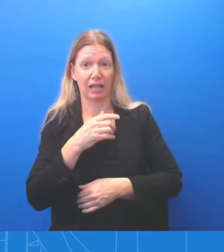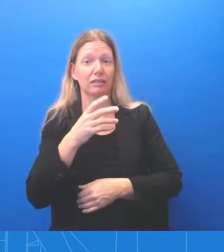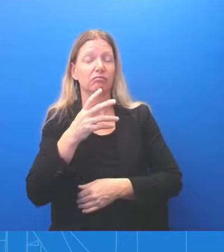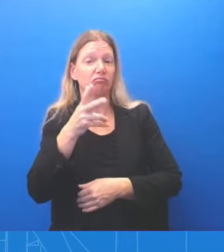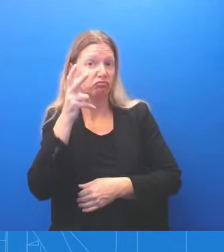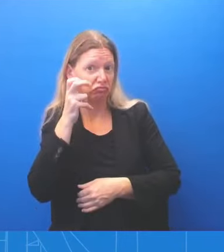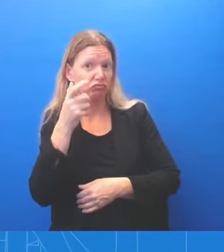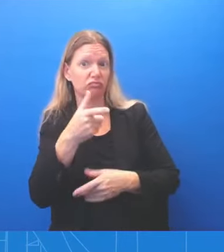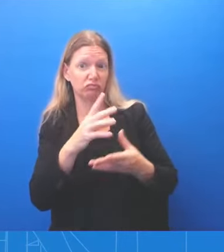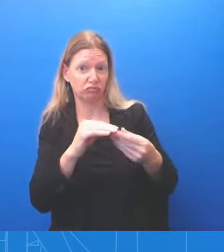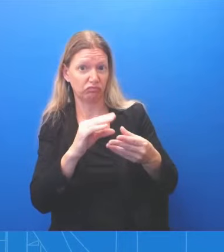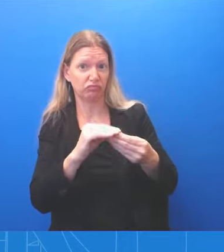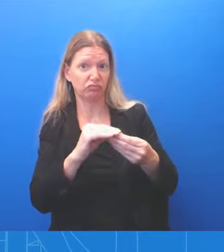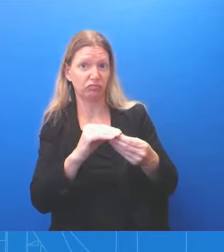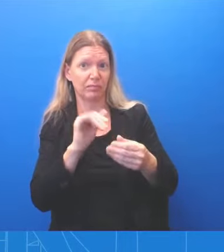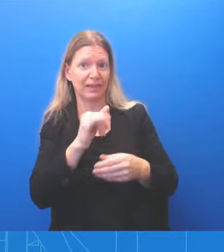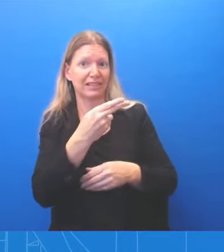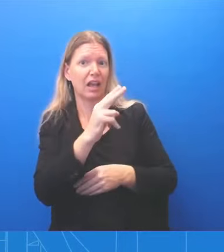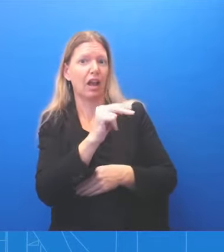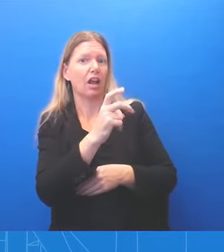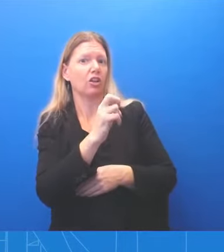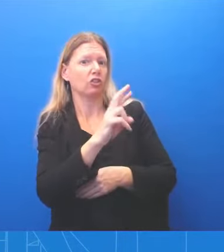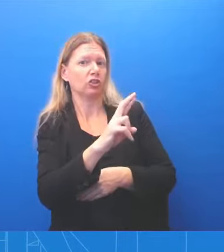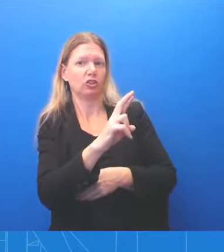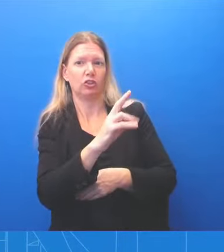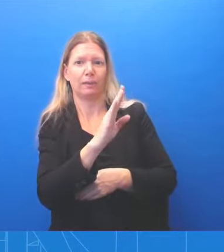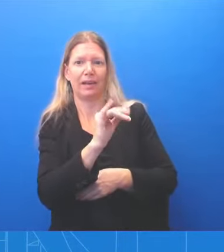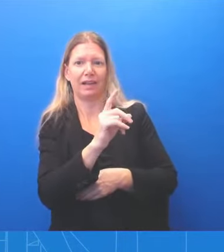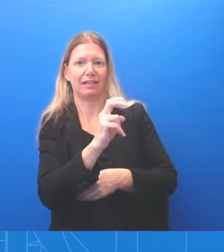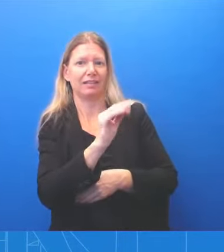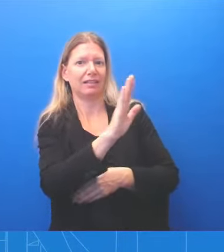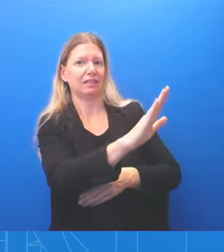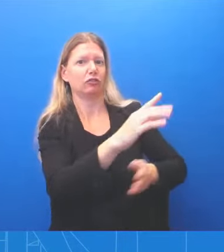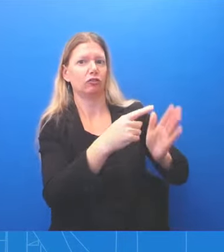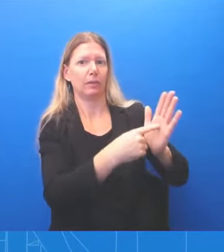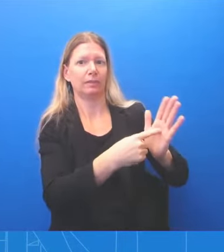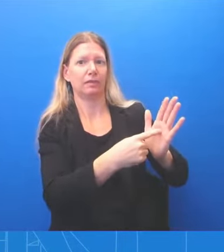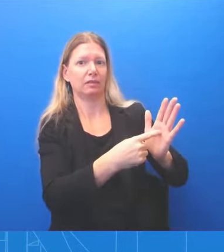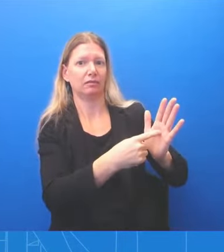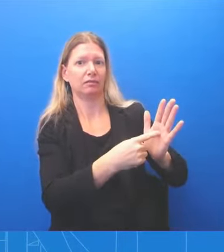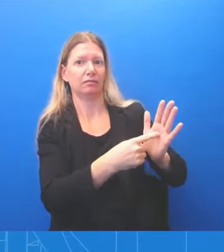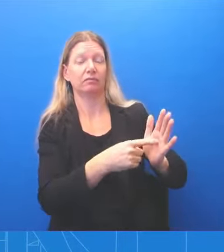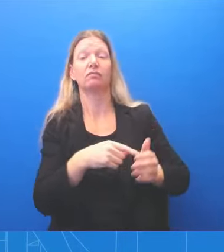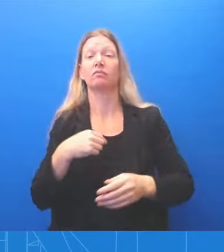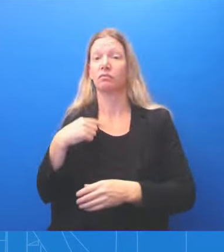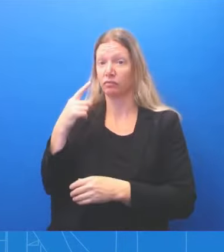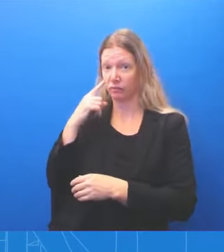The Press: So -- but we know that from a Hunter Biden associate now that he sold the appearance of access